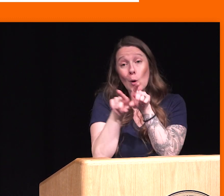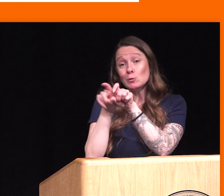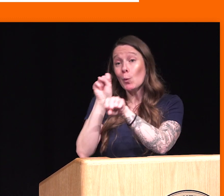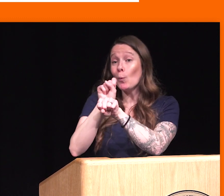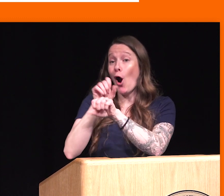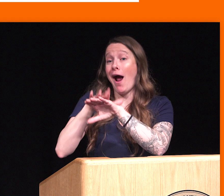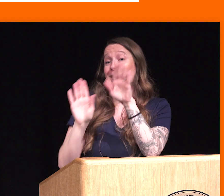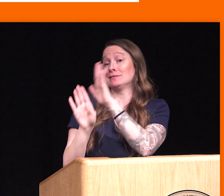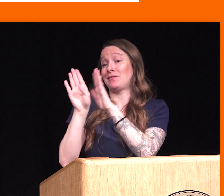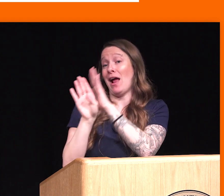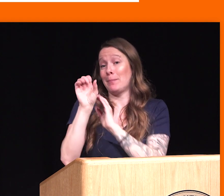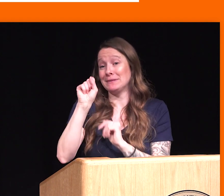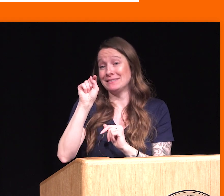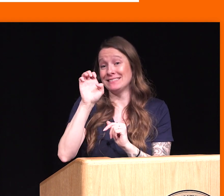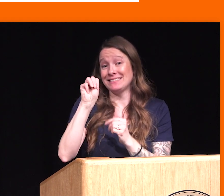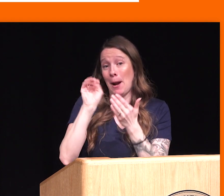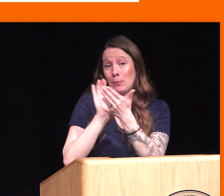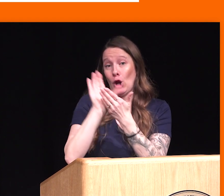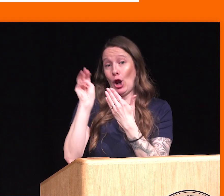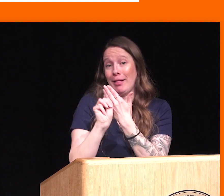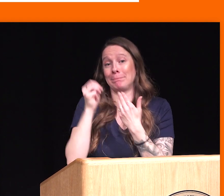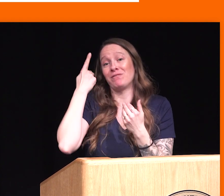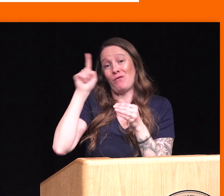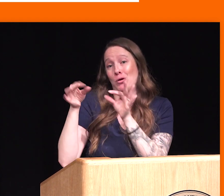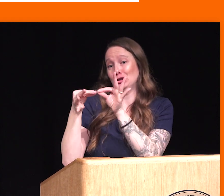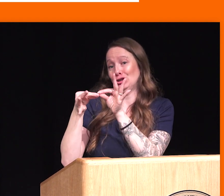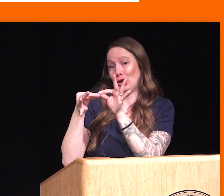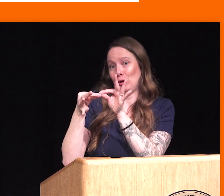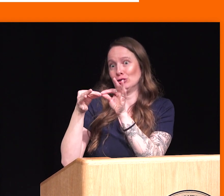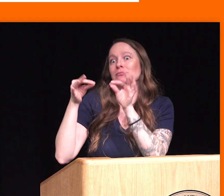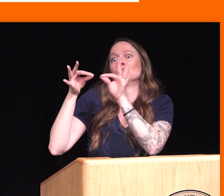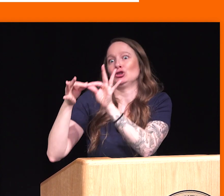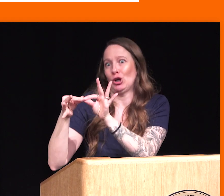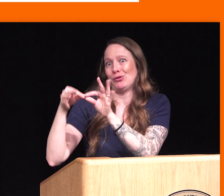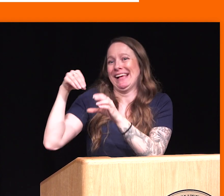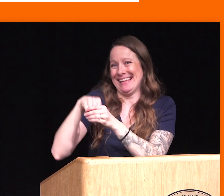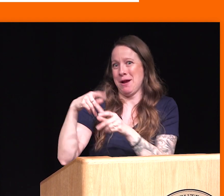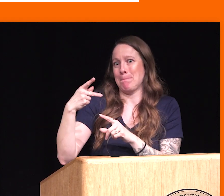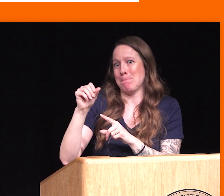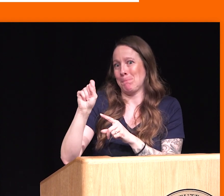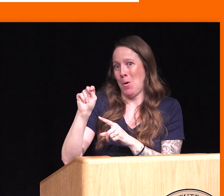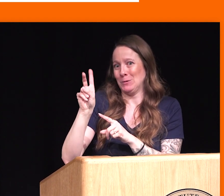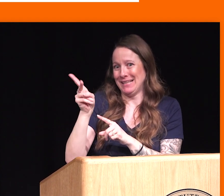And then other than that, I'm also working on developing STEM curriculum for interpreters,